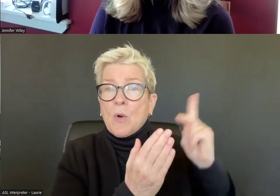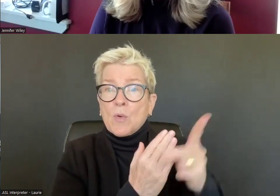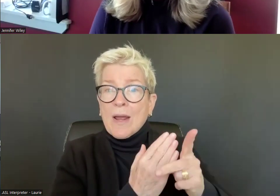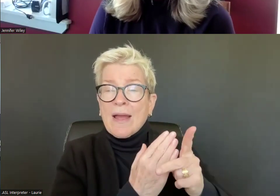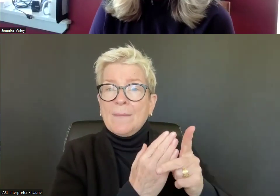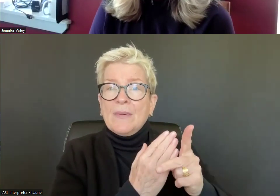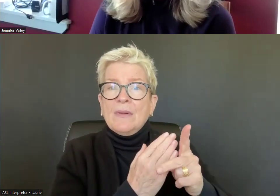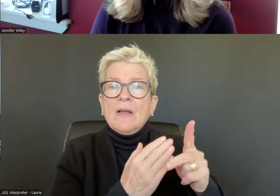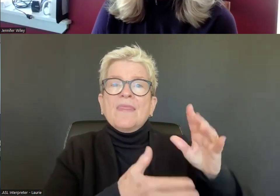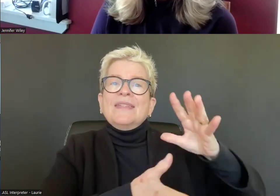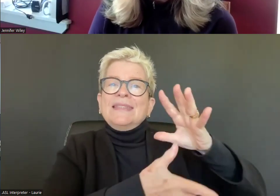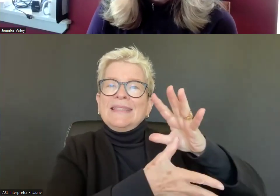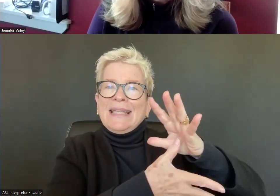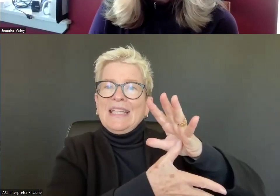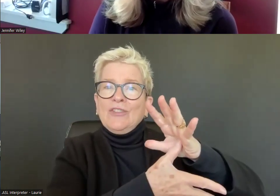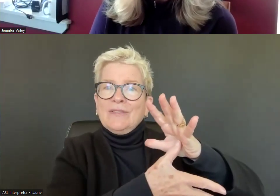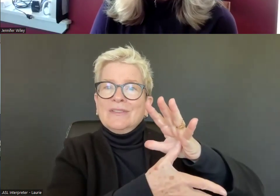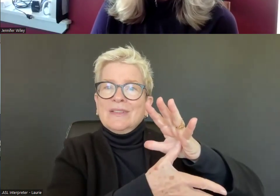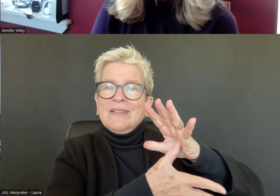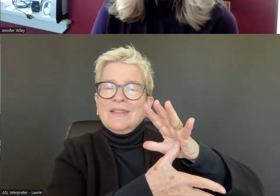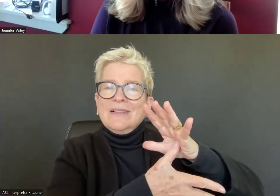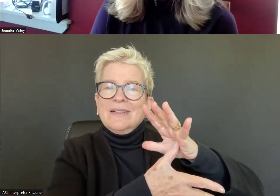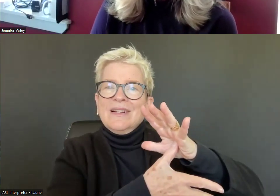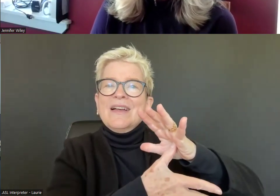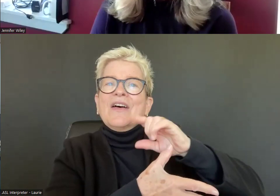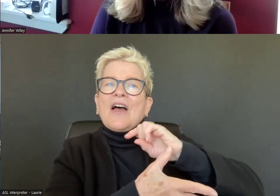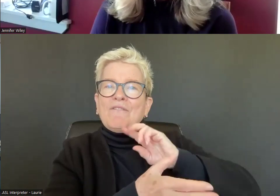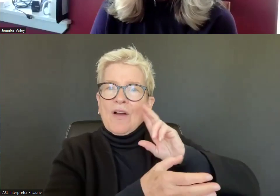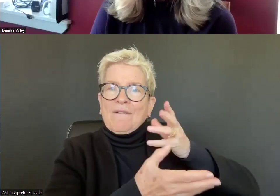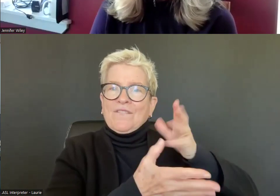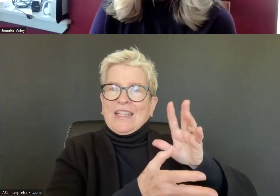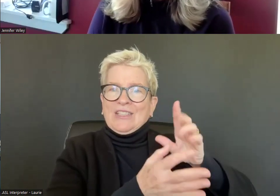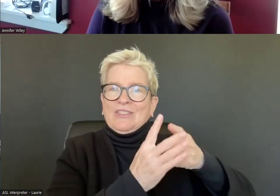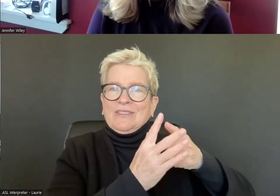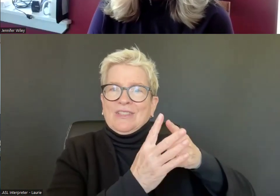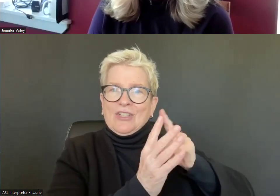seniors go down to our freshman advisories and build those connections with them and